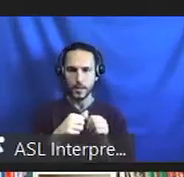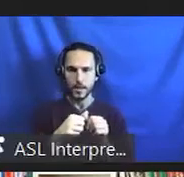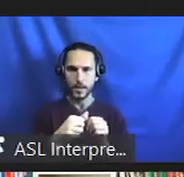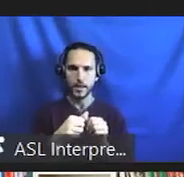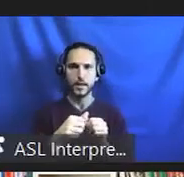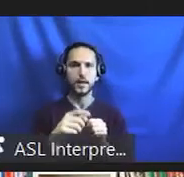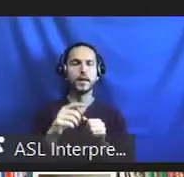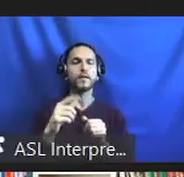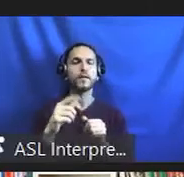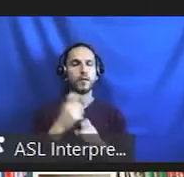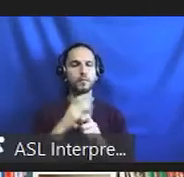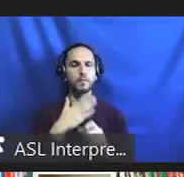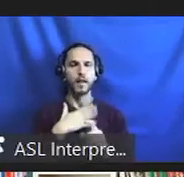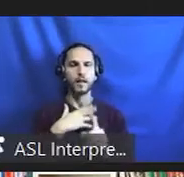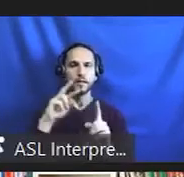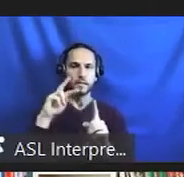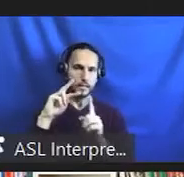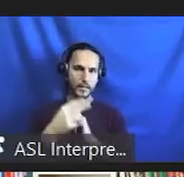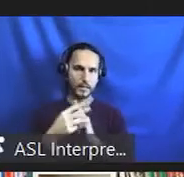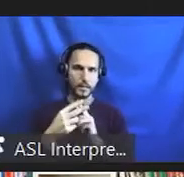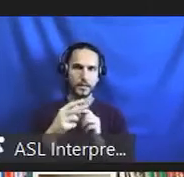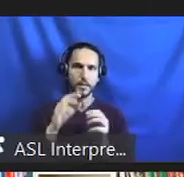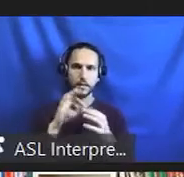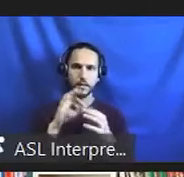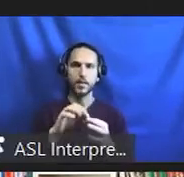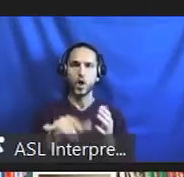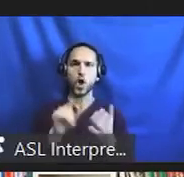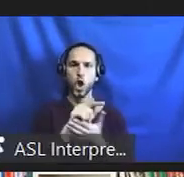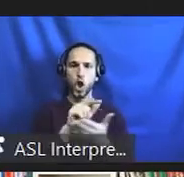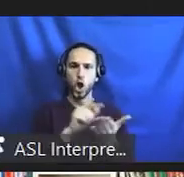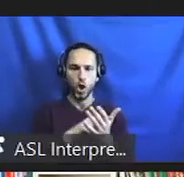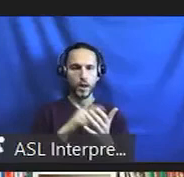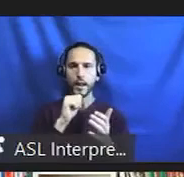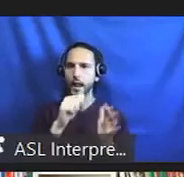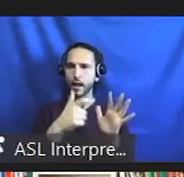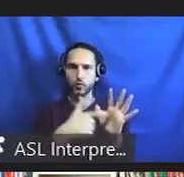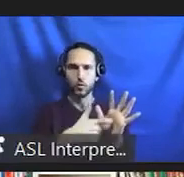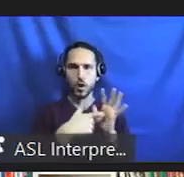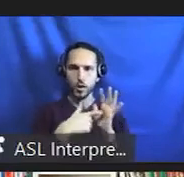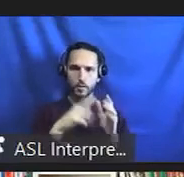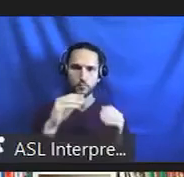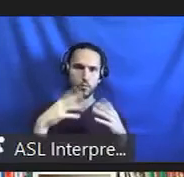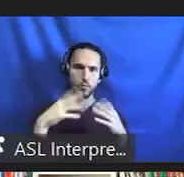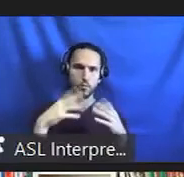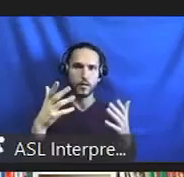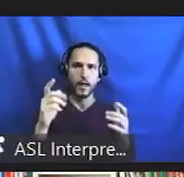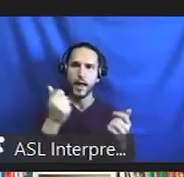for a minute, as a matter of law, you're not required to provide any accommodation that